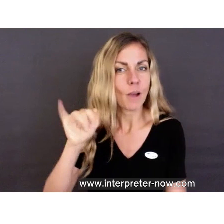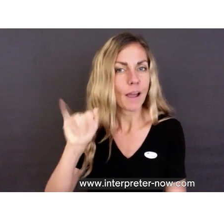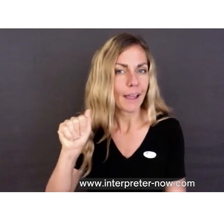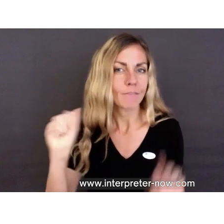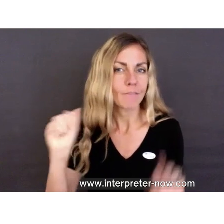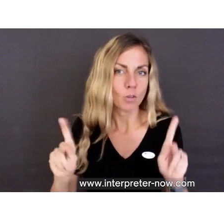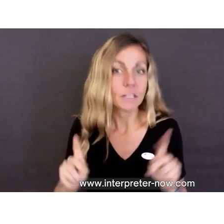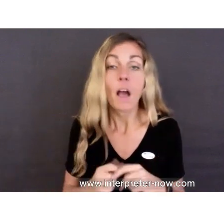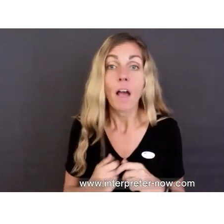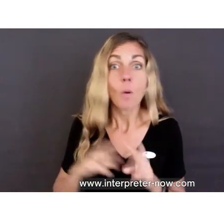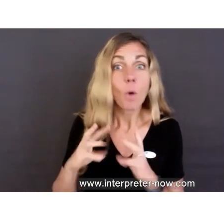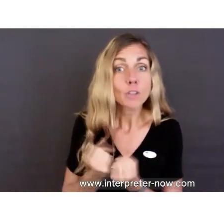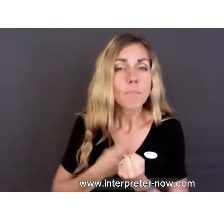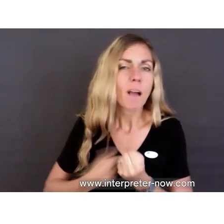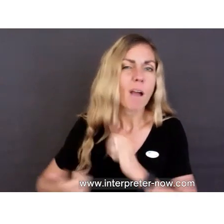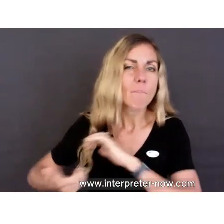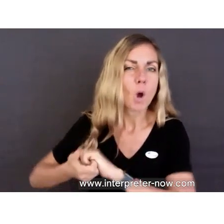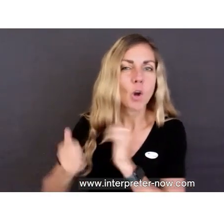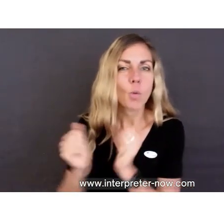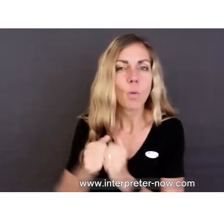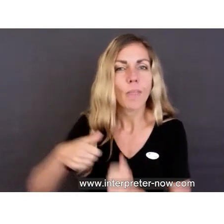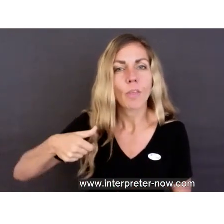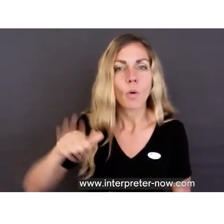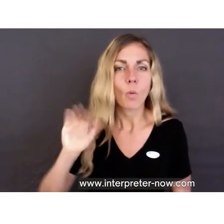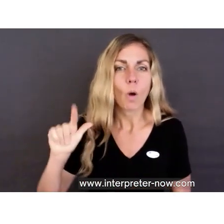In this workshop, I partnered with our friends at the Qualcomm Pride ERG.